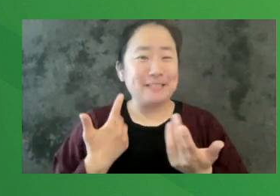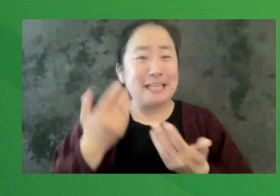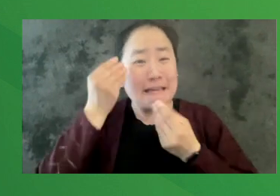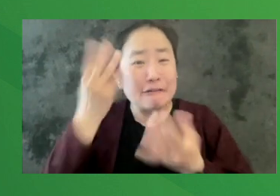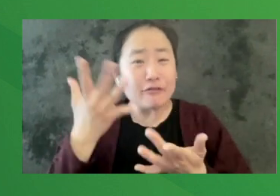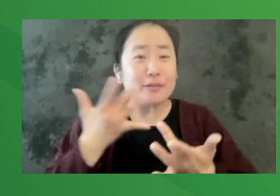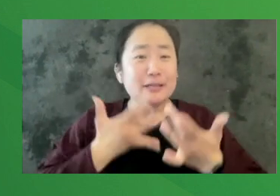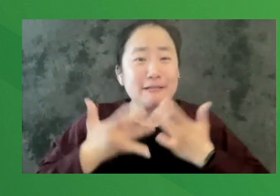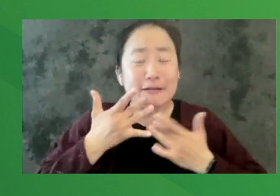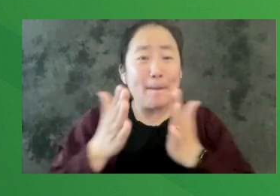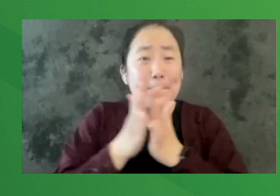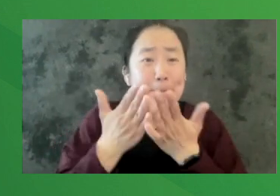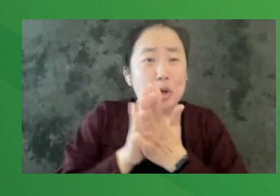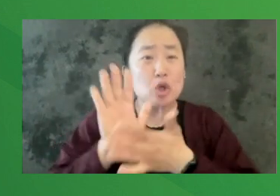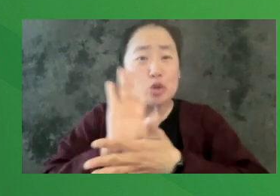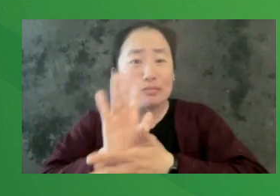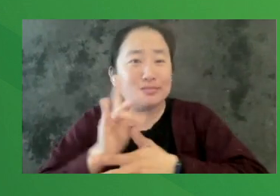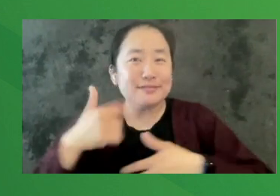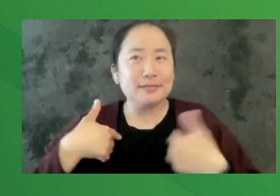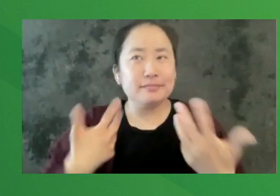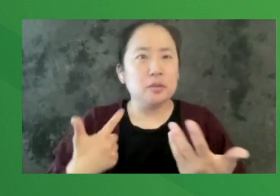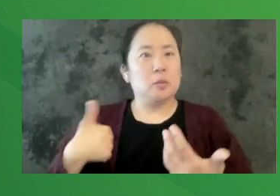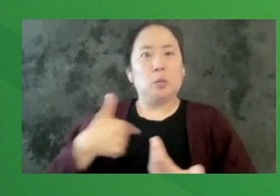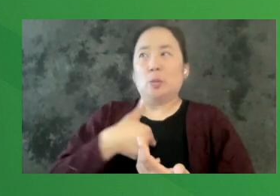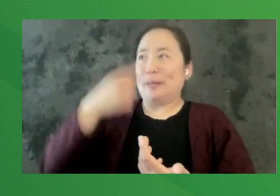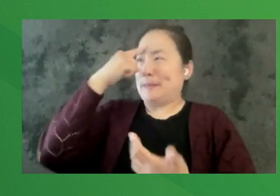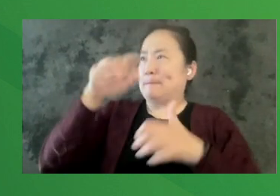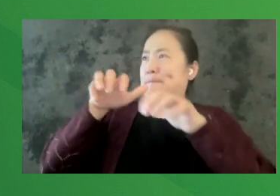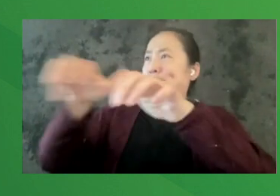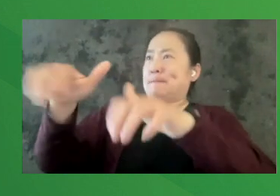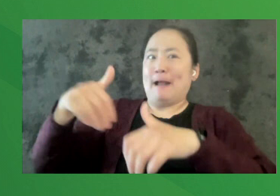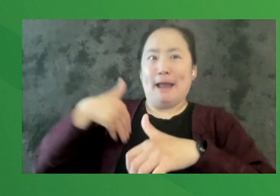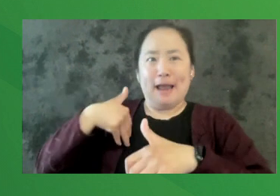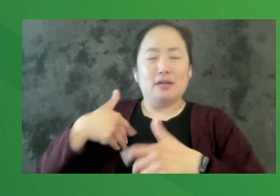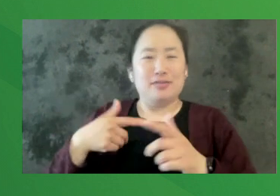think there's a ton out there. We've got a lot of teachers say they don't have what they need. So,